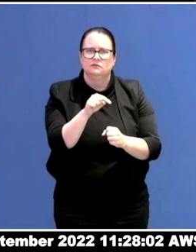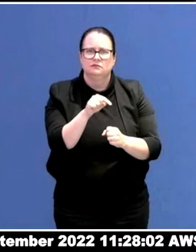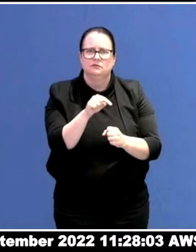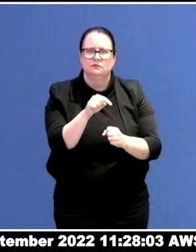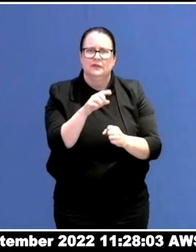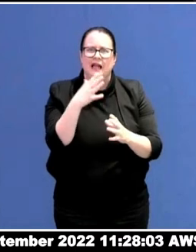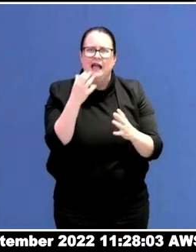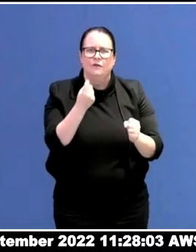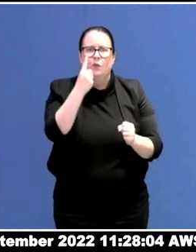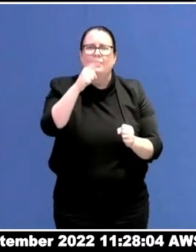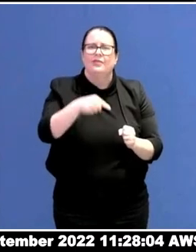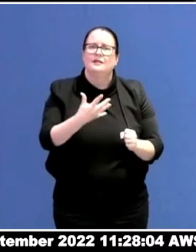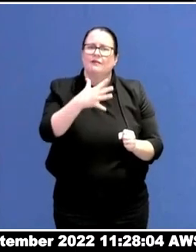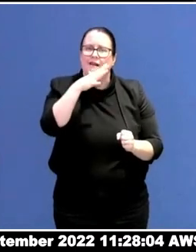There's about 1,500 men at any one time.